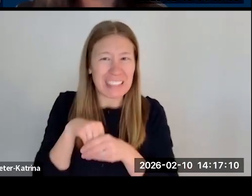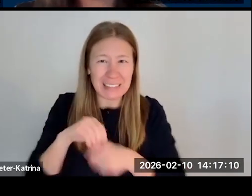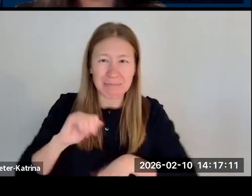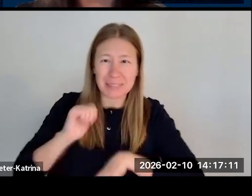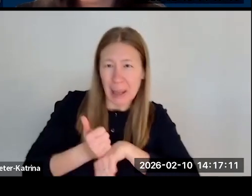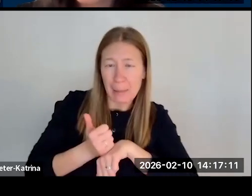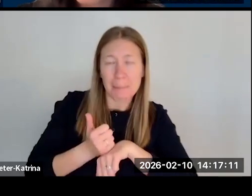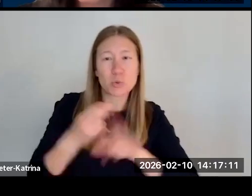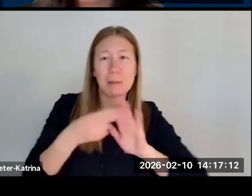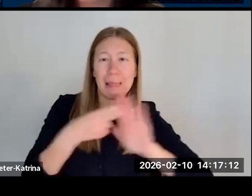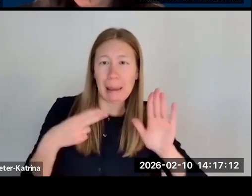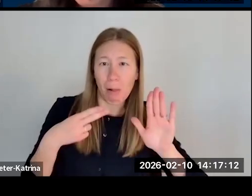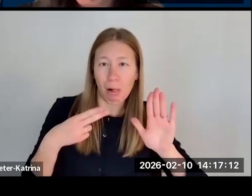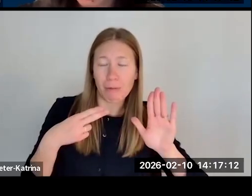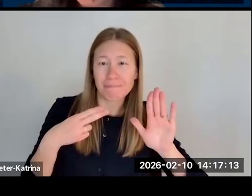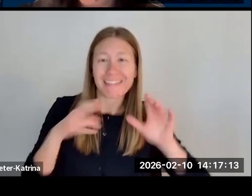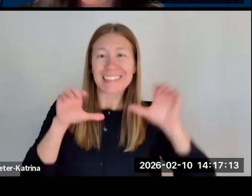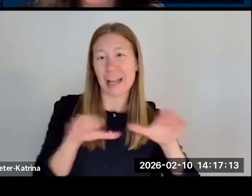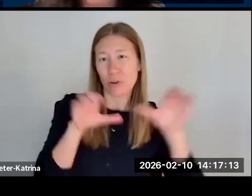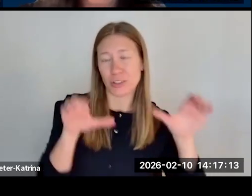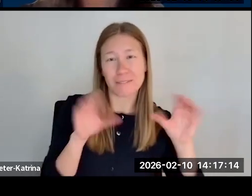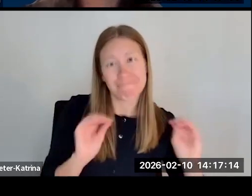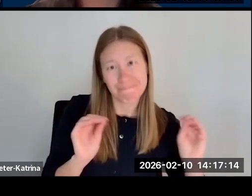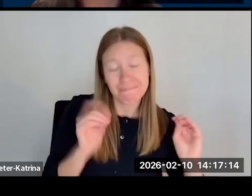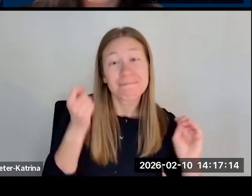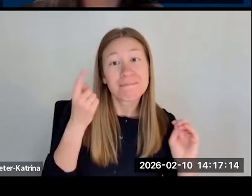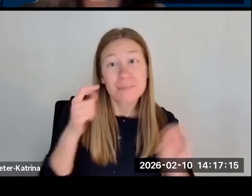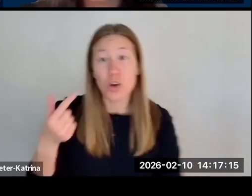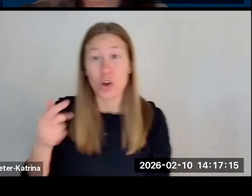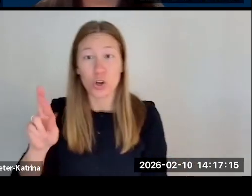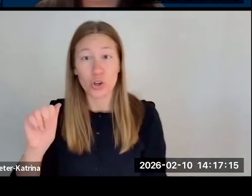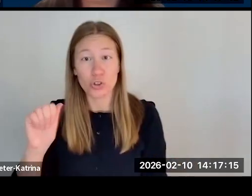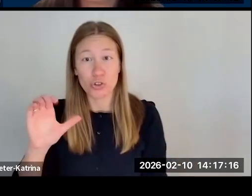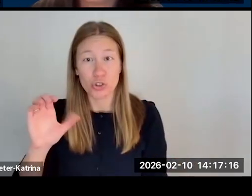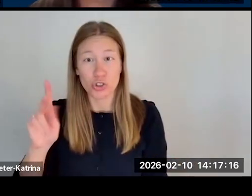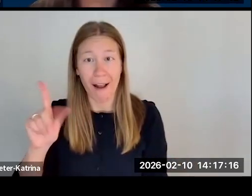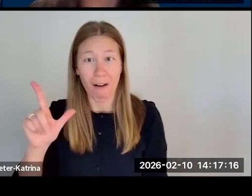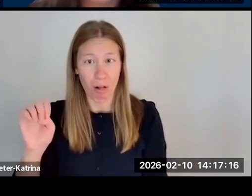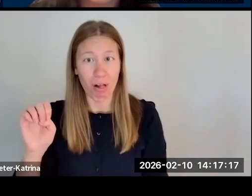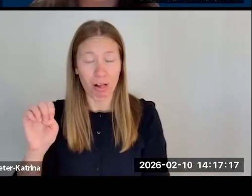but if you're using the Grackle docs extension, you can mark images as decorative